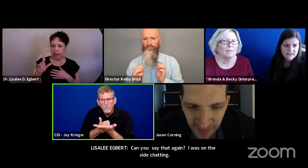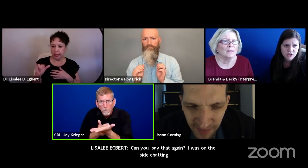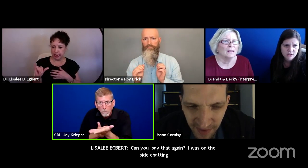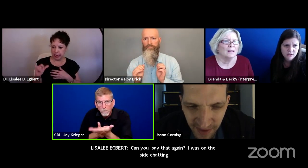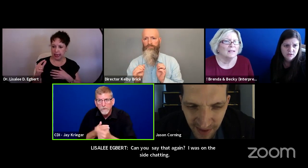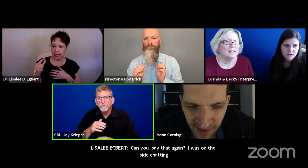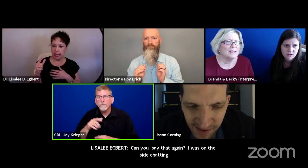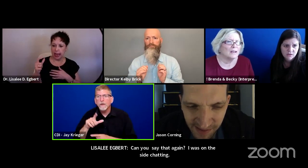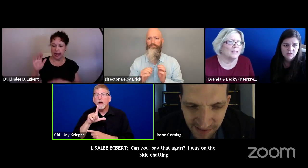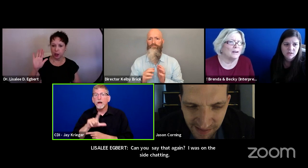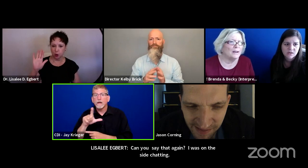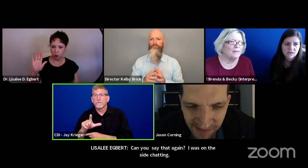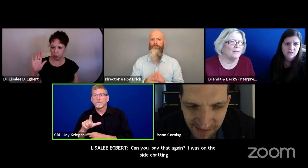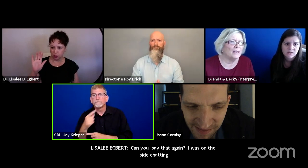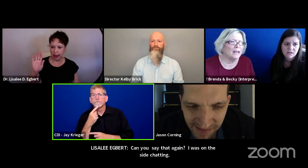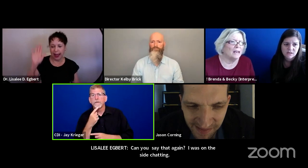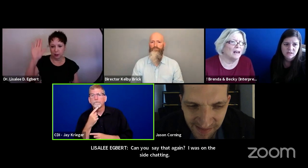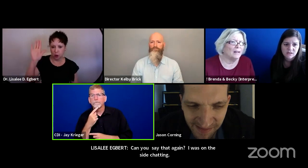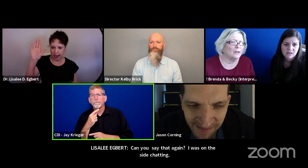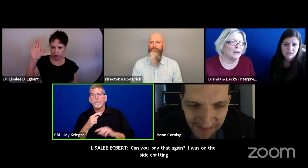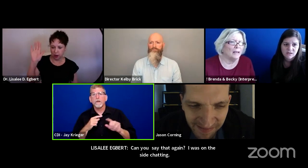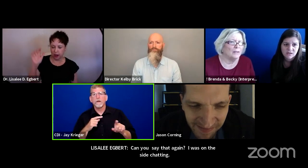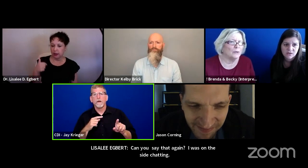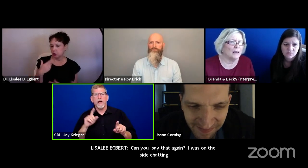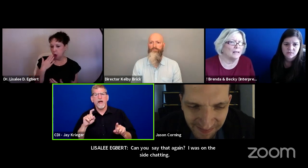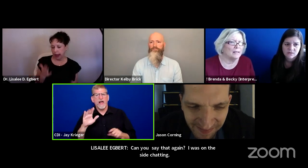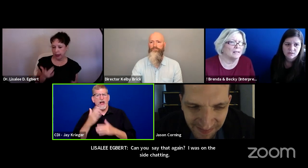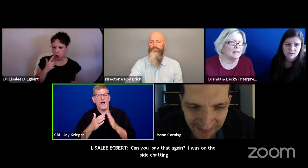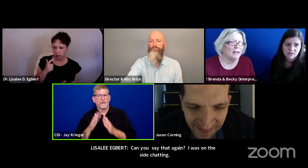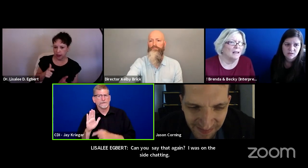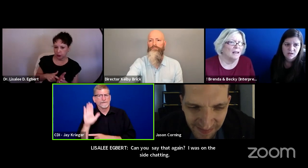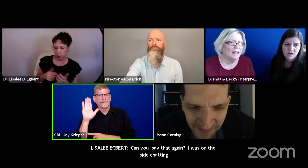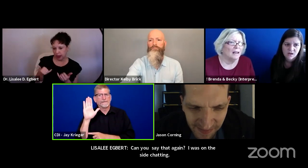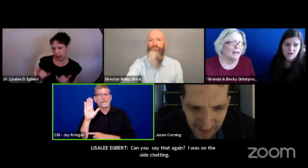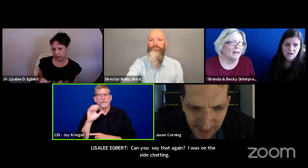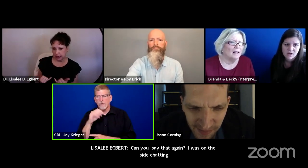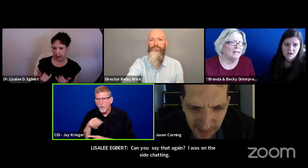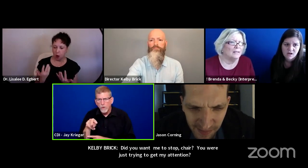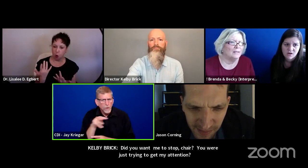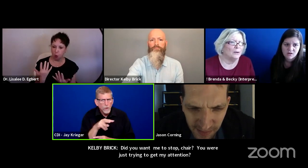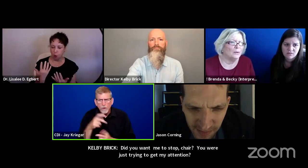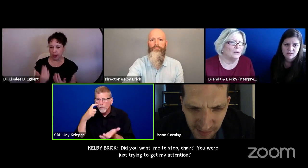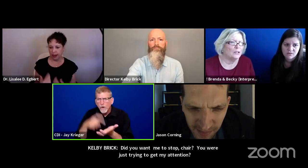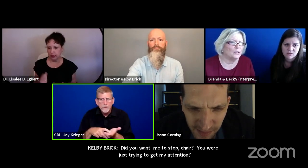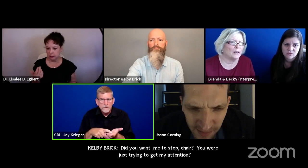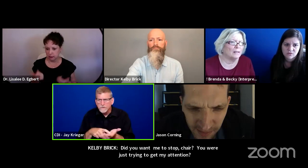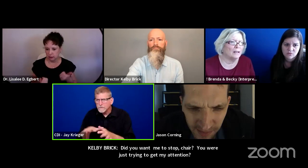Secretary Vikki had her hand raised, and I didn't know if I should recognize